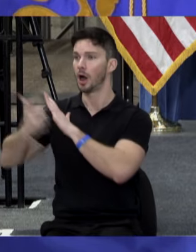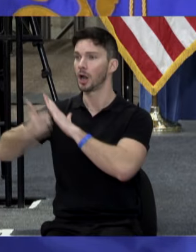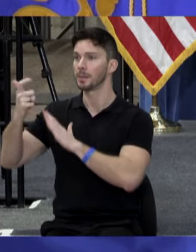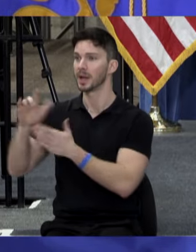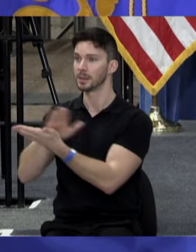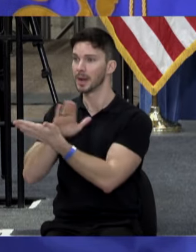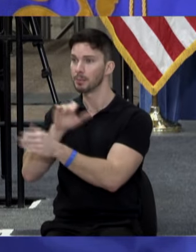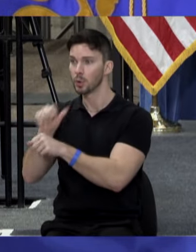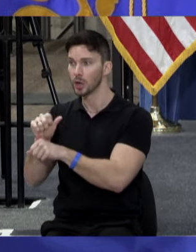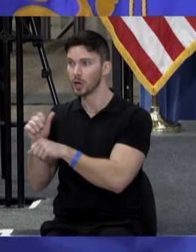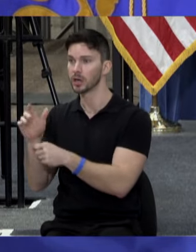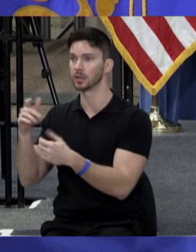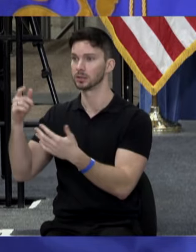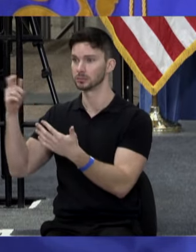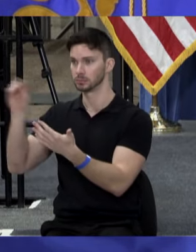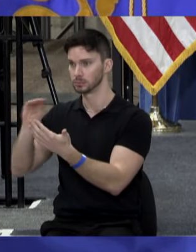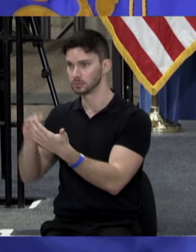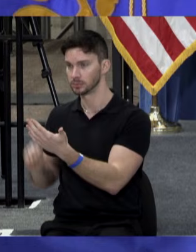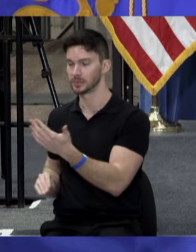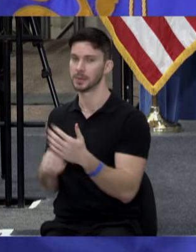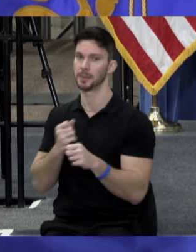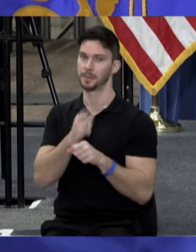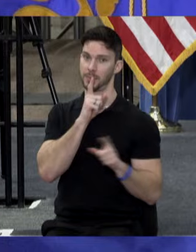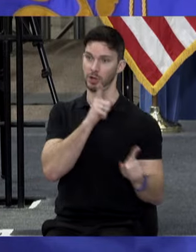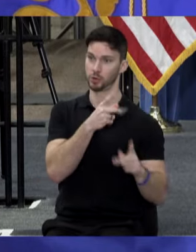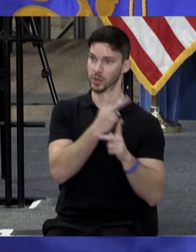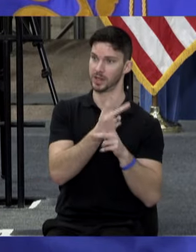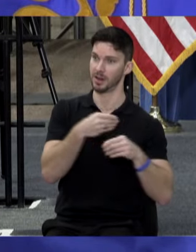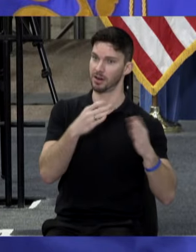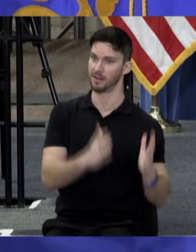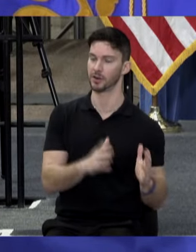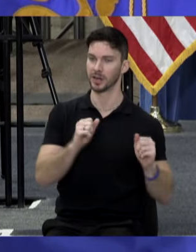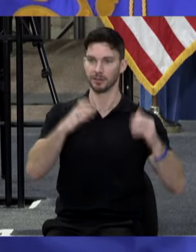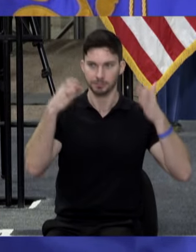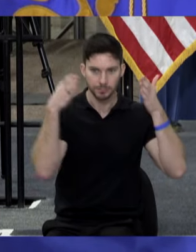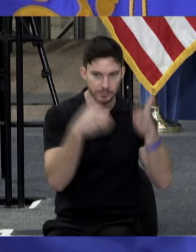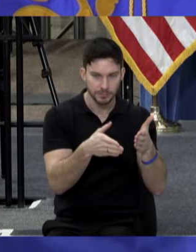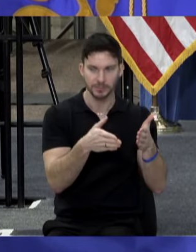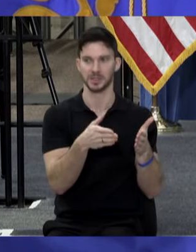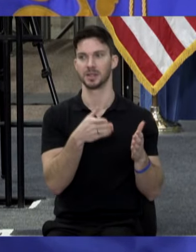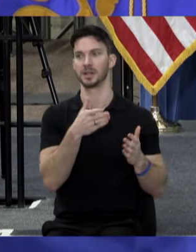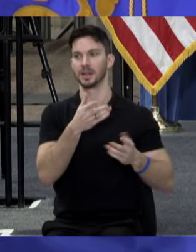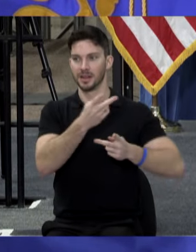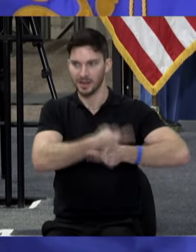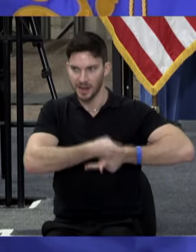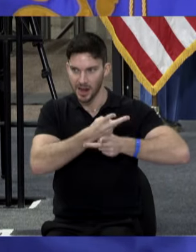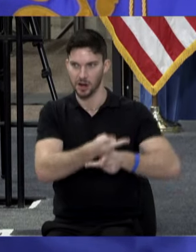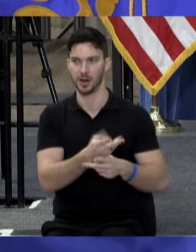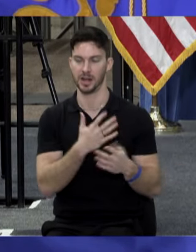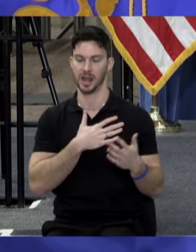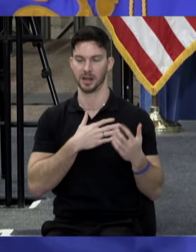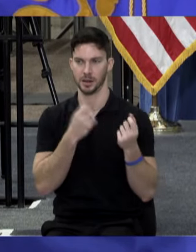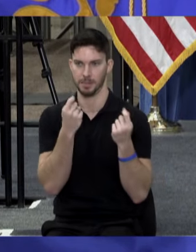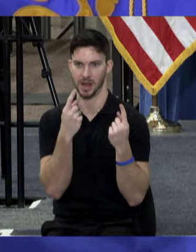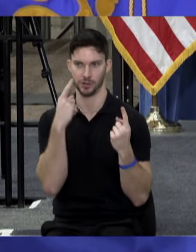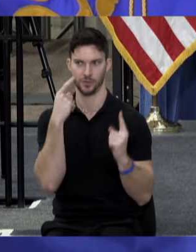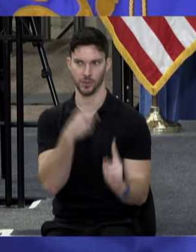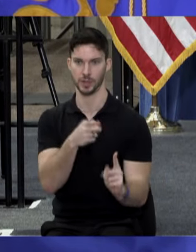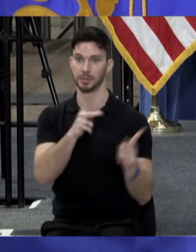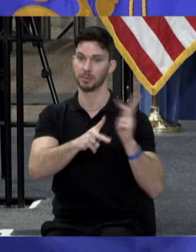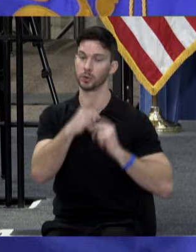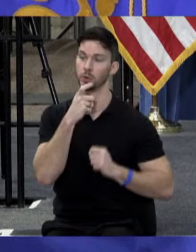can focus on what matters most, the care and compassion of the people whom they seek to help.